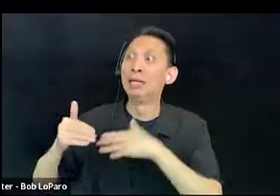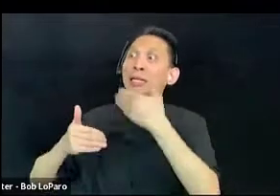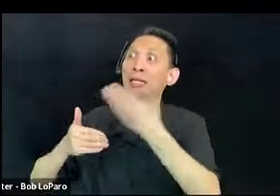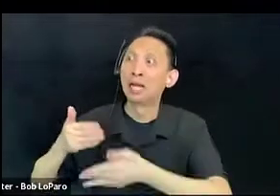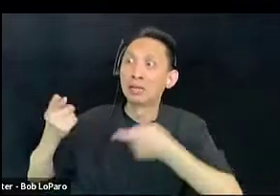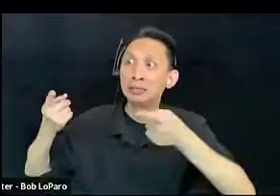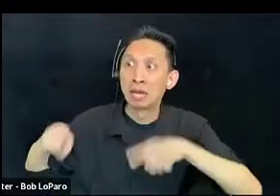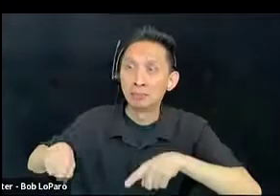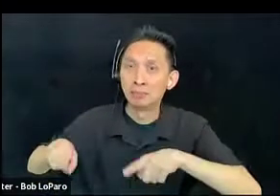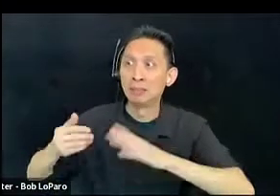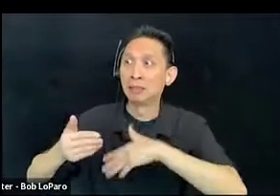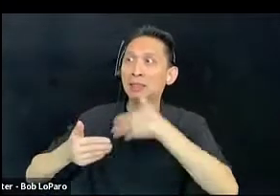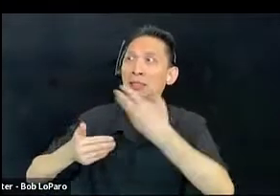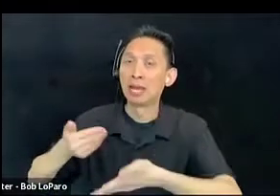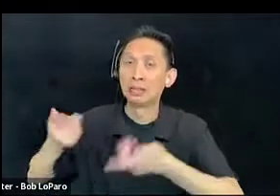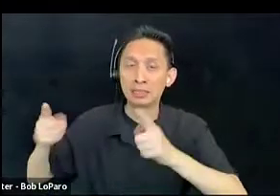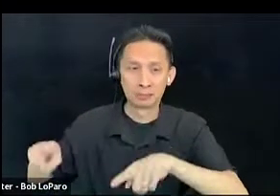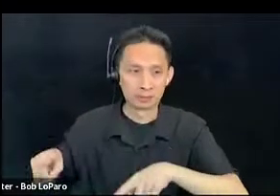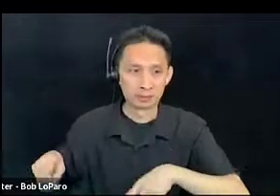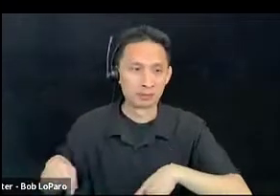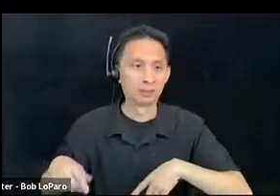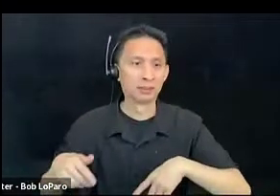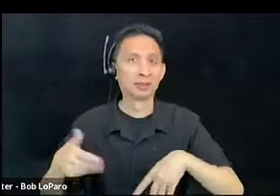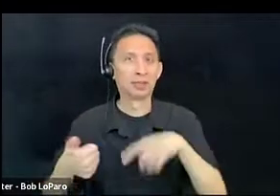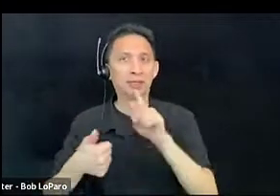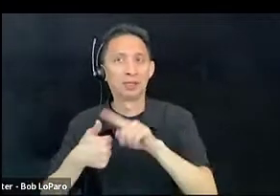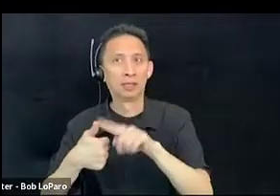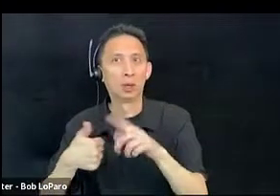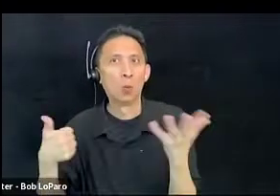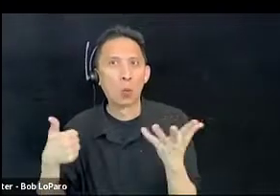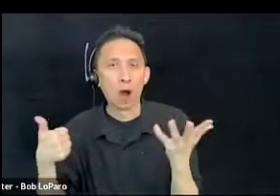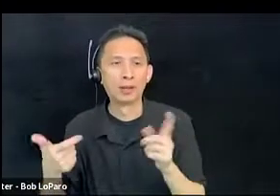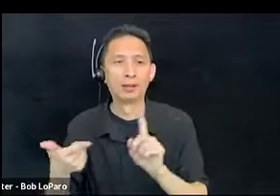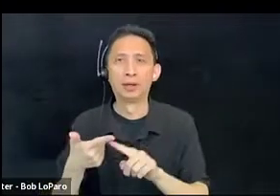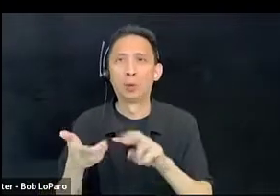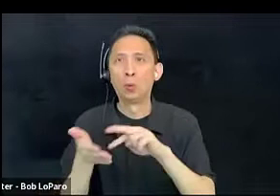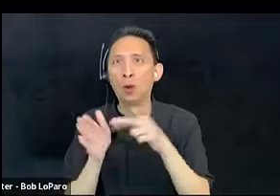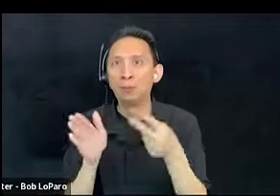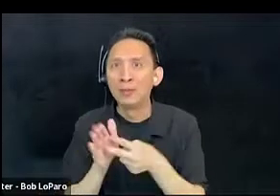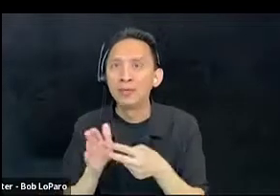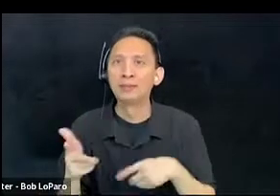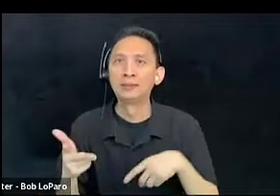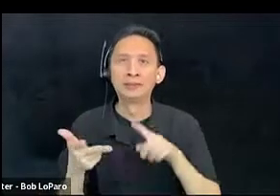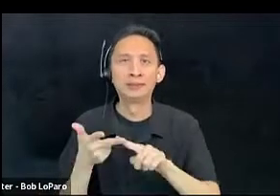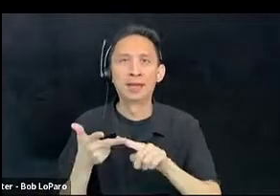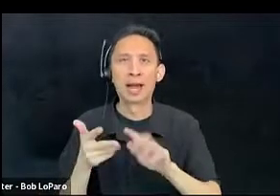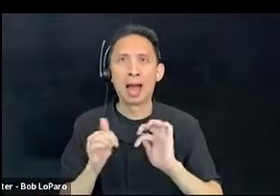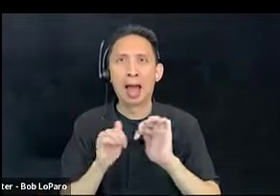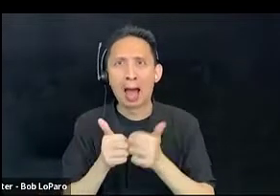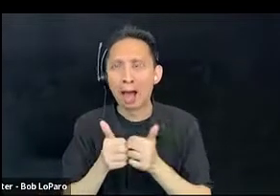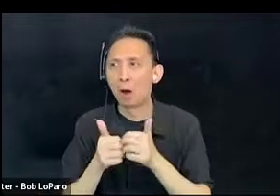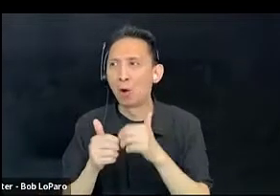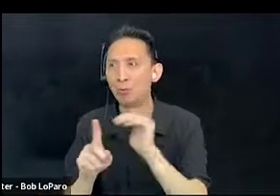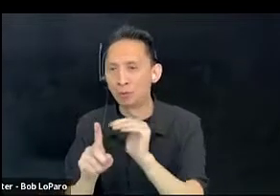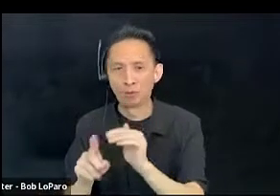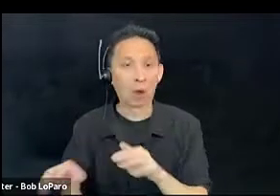how to do it, what it means. And then you're gonna make sure that everyone on the team has that. And thank you, Julie, for that.